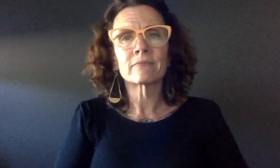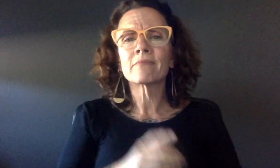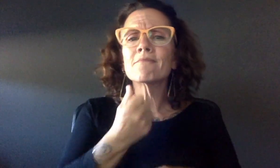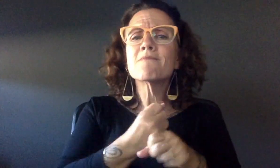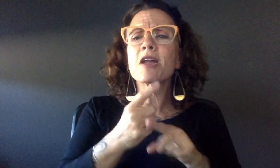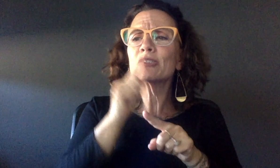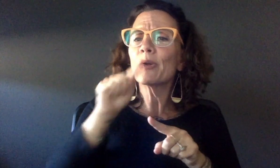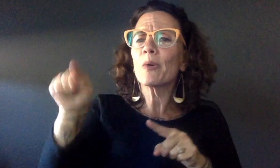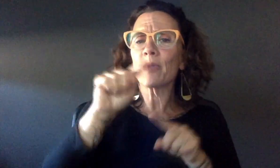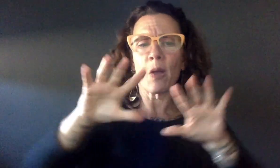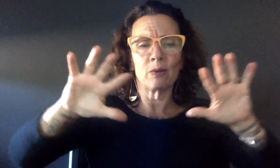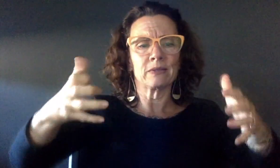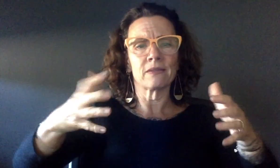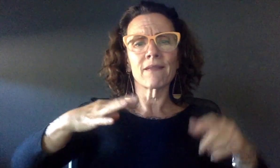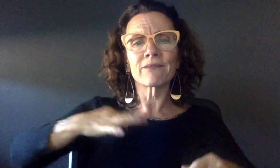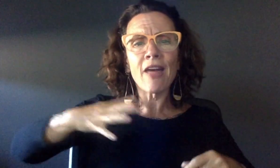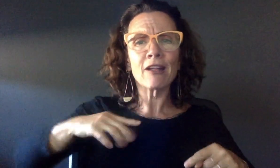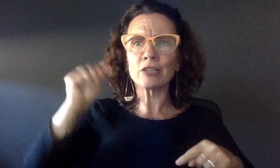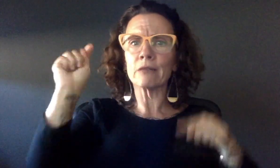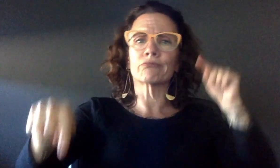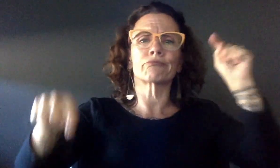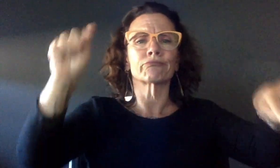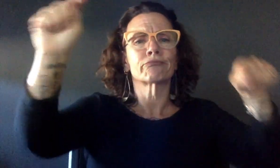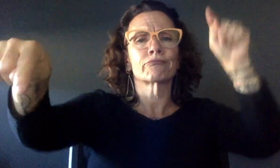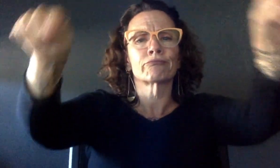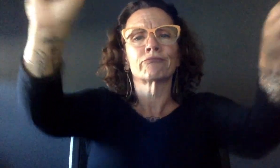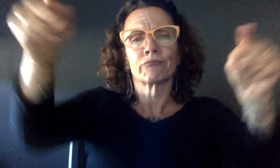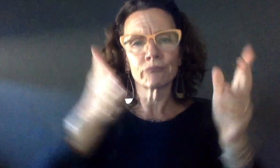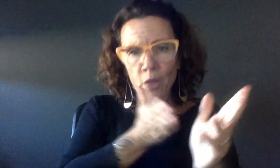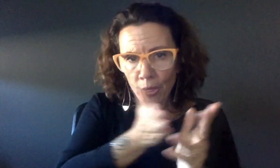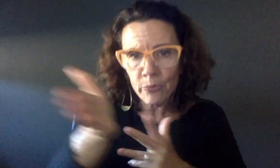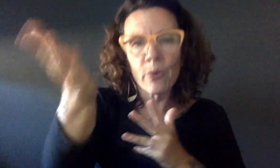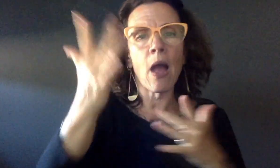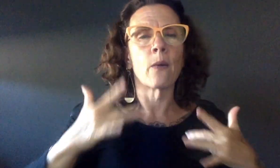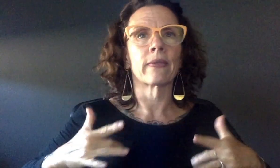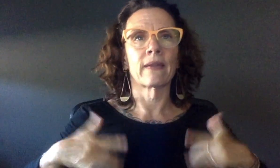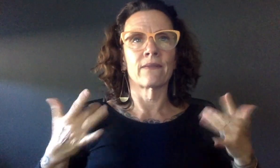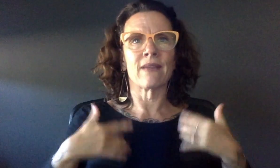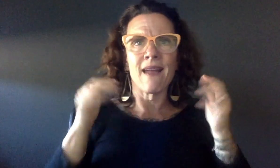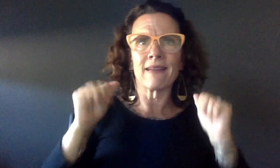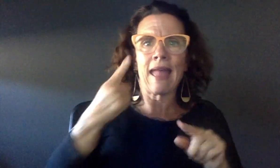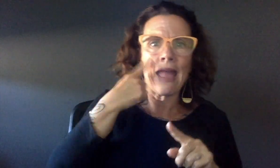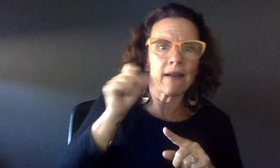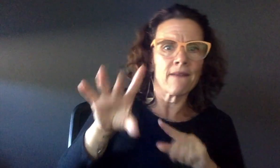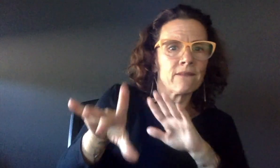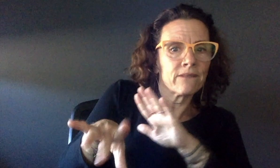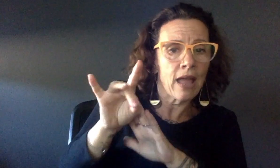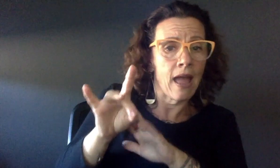Have them spread out throughout the mobilization -